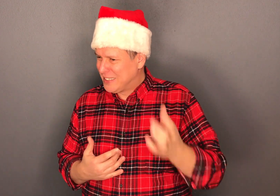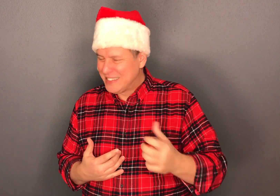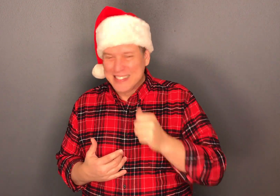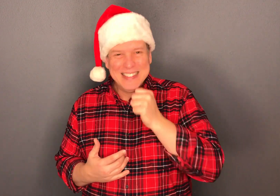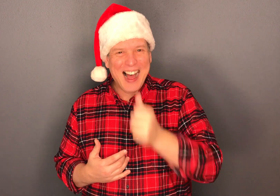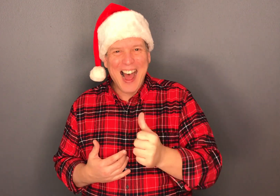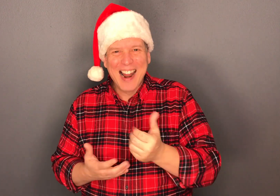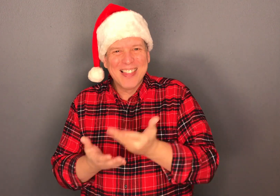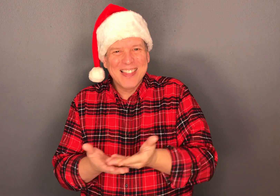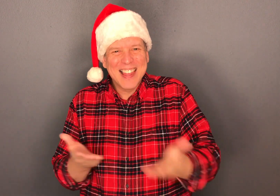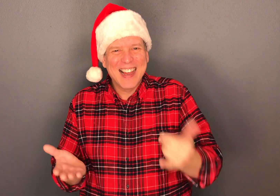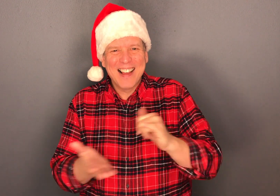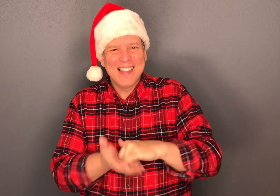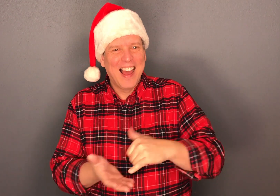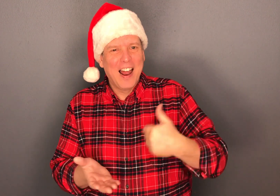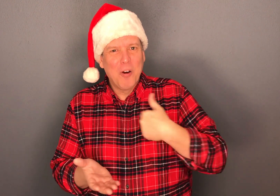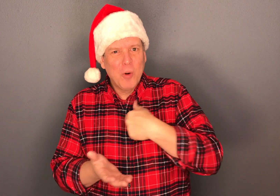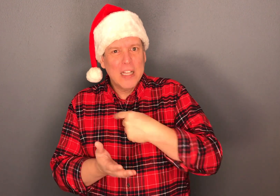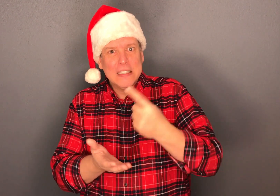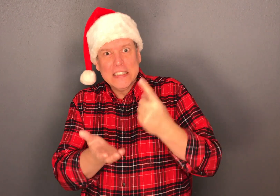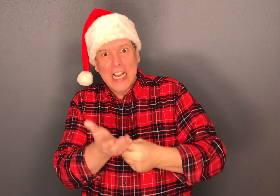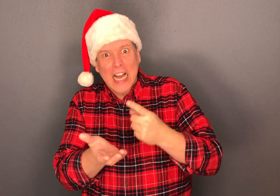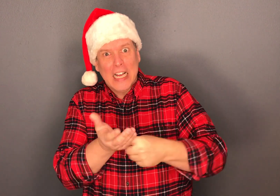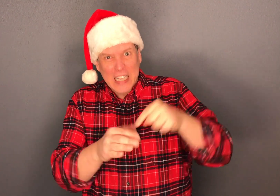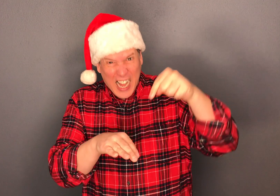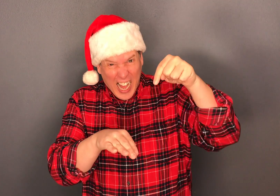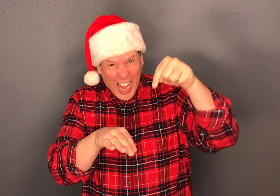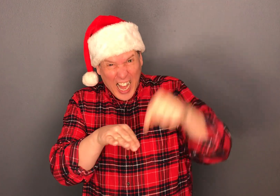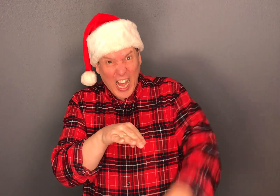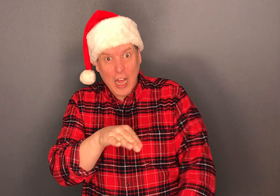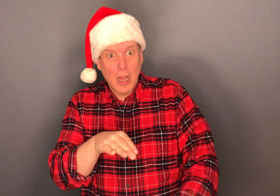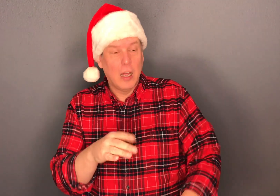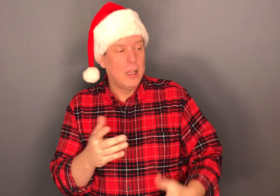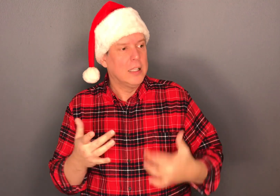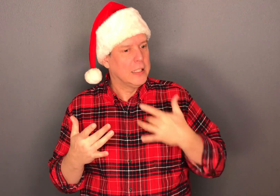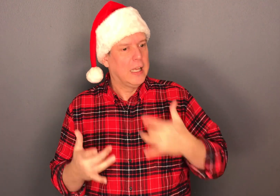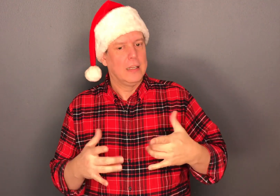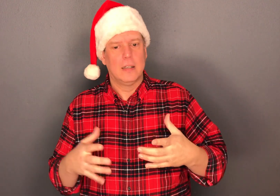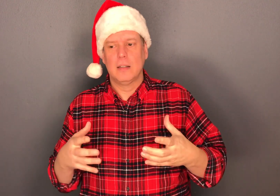it's just a you know Christmas isn't a thing that we talk about in depth at